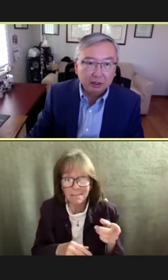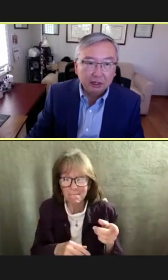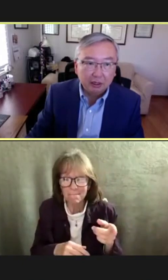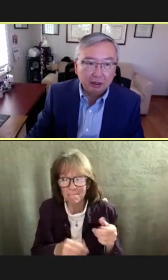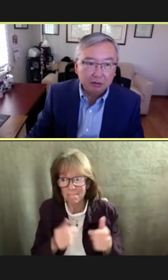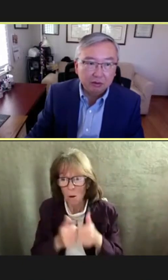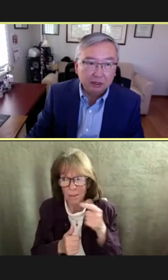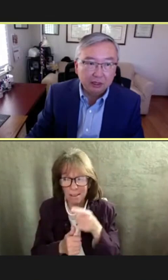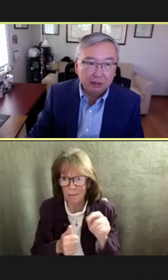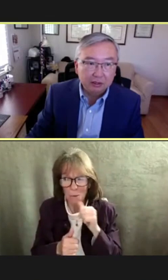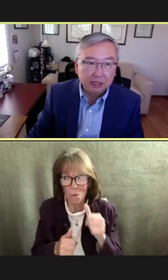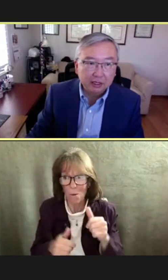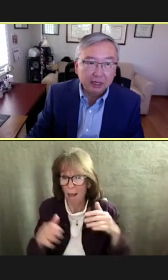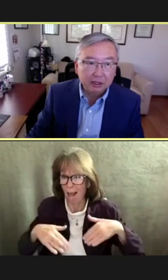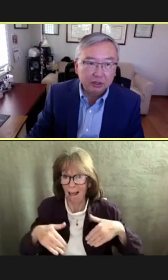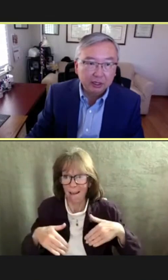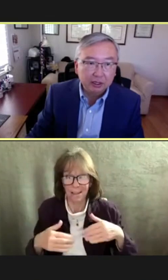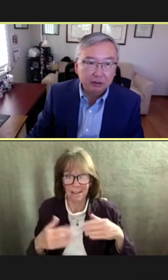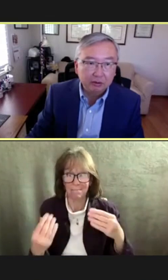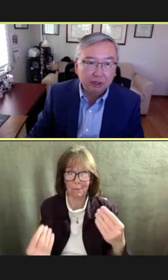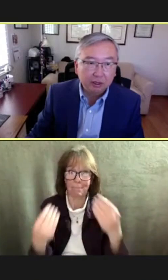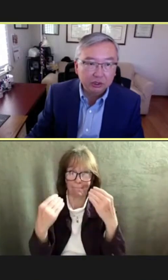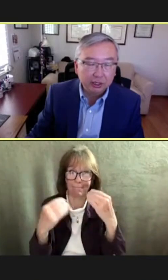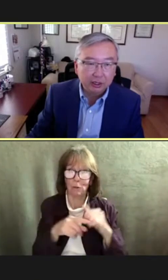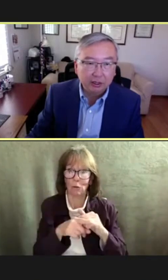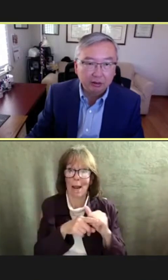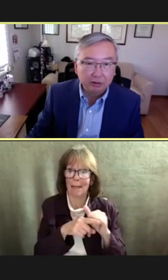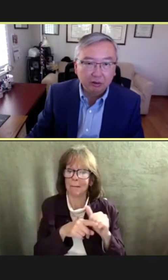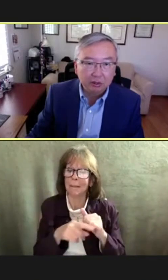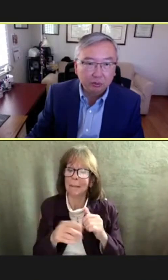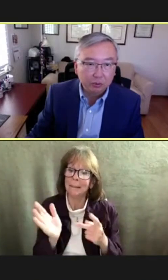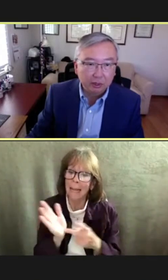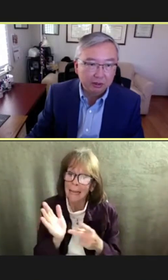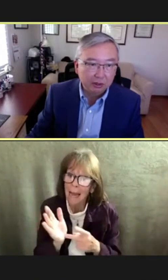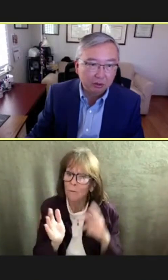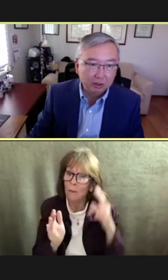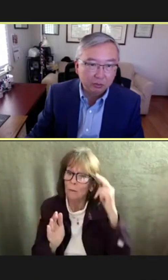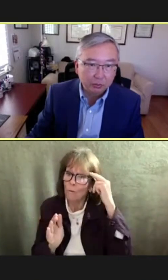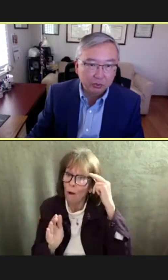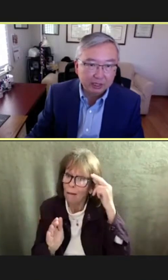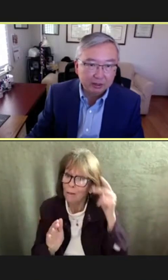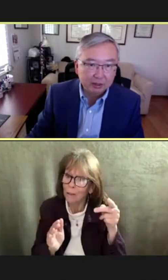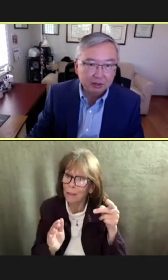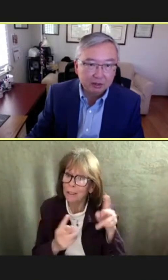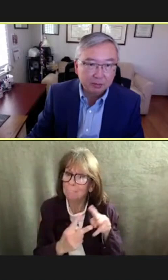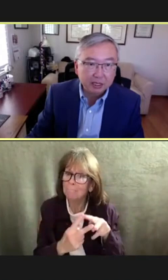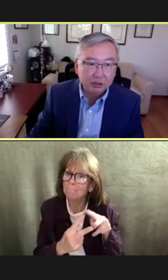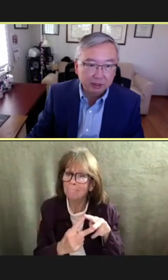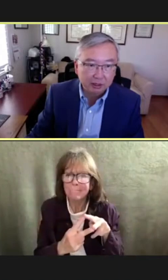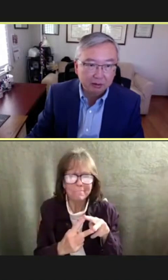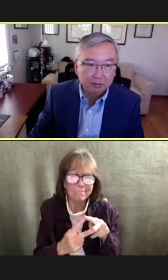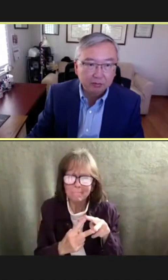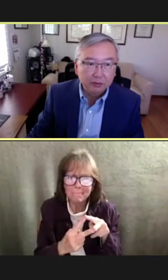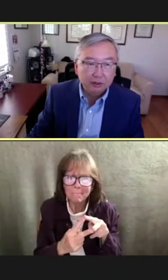and psychiatry, neurology, they're only represented specialty.